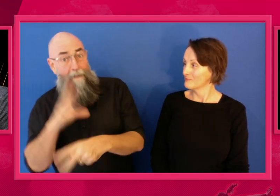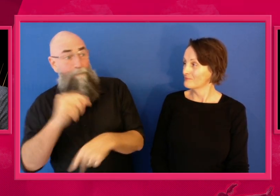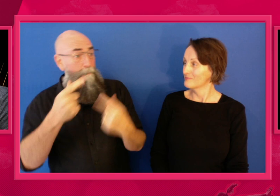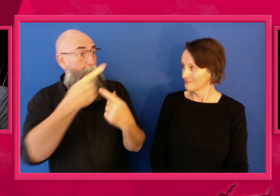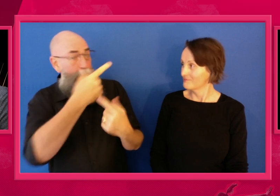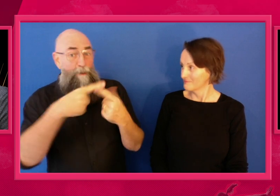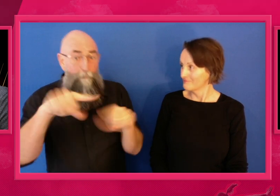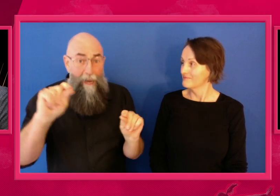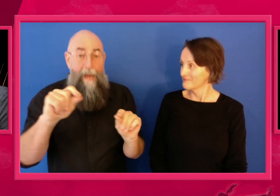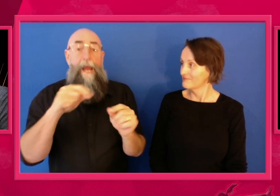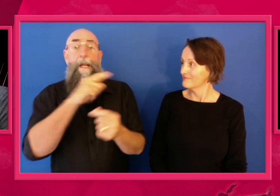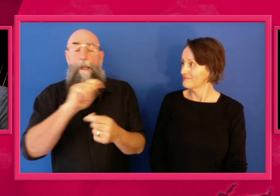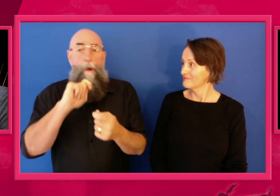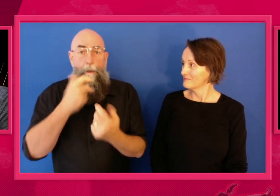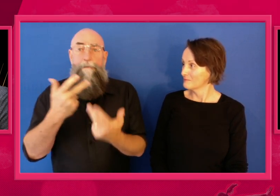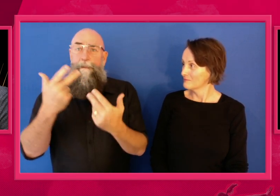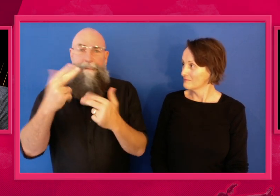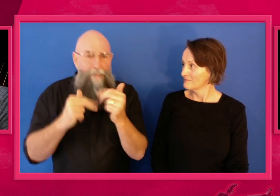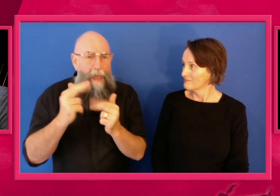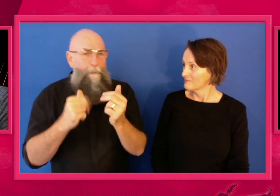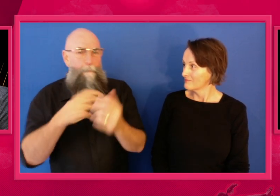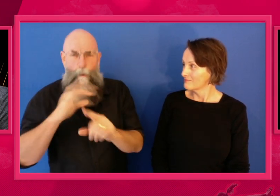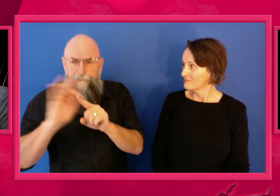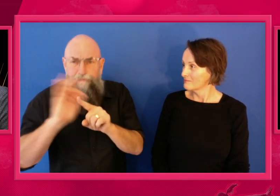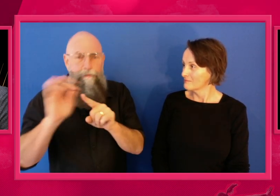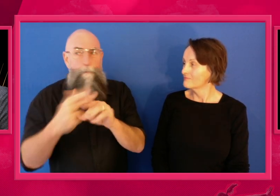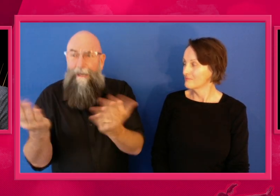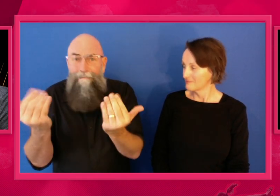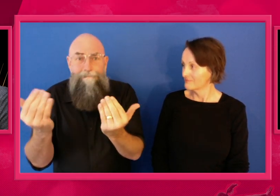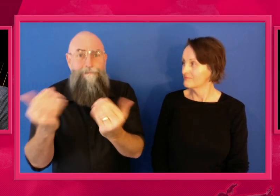are blind and visually impaired into the sport, it's able to be spoken about more at schools.